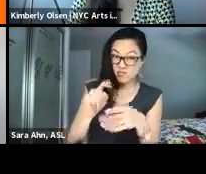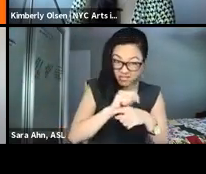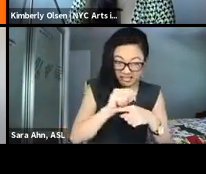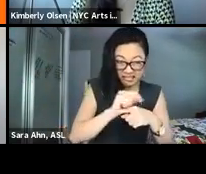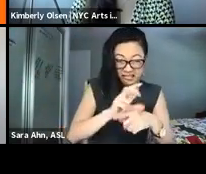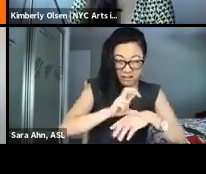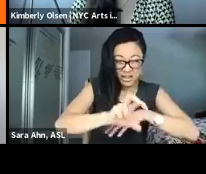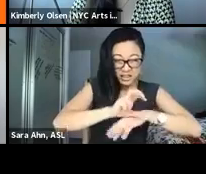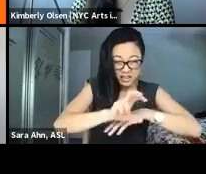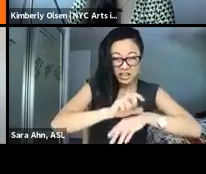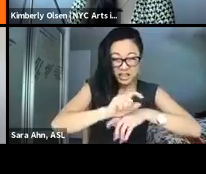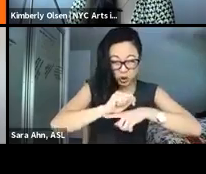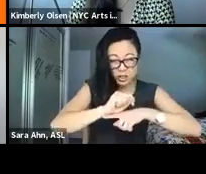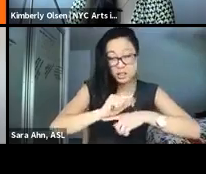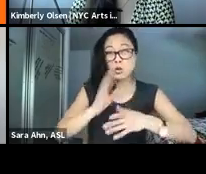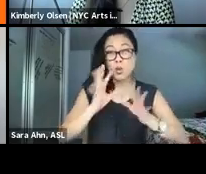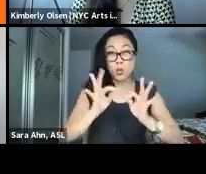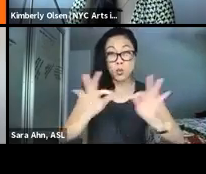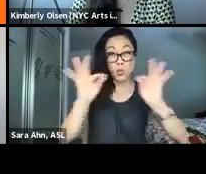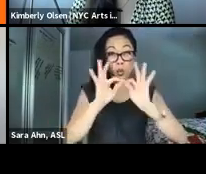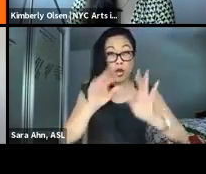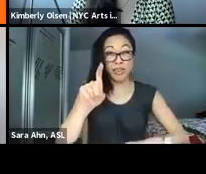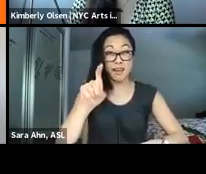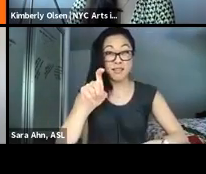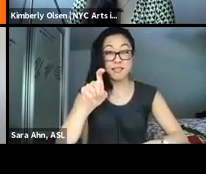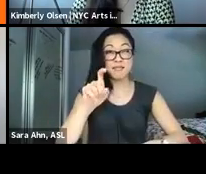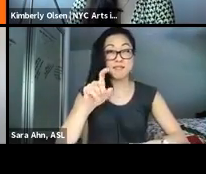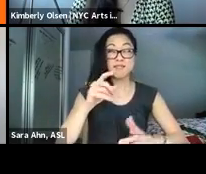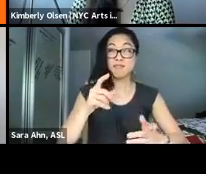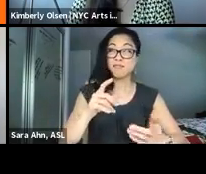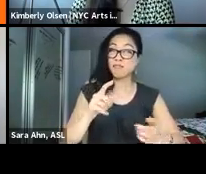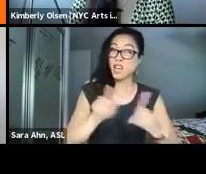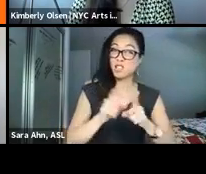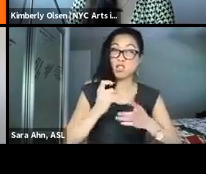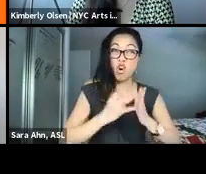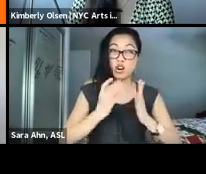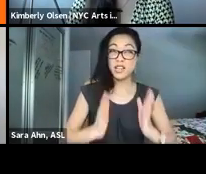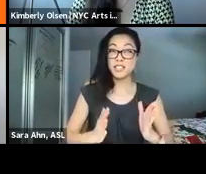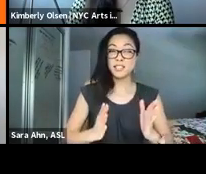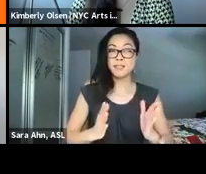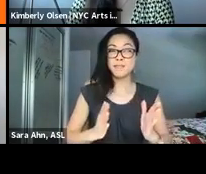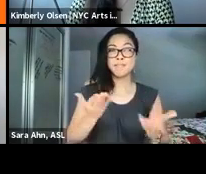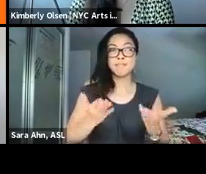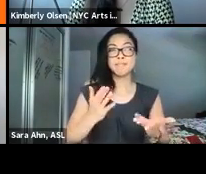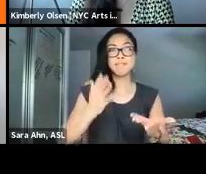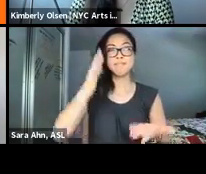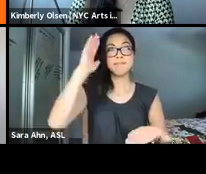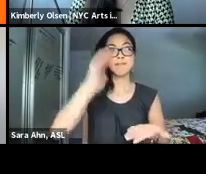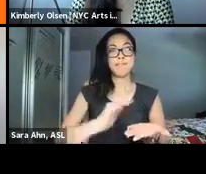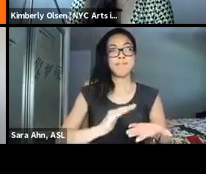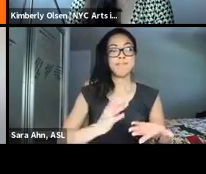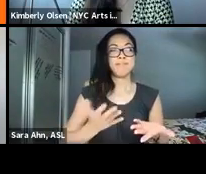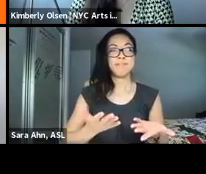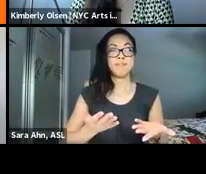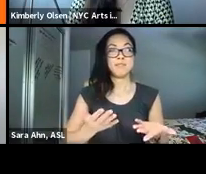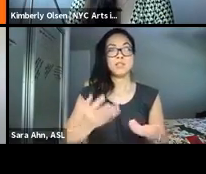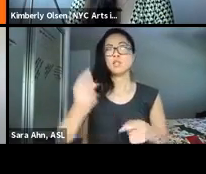The dancers who have trained to be these artists to be in these companies, it